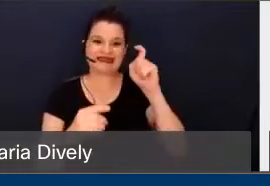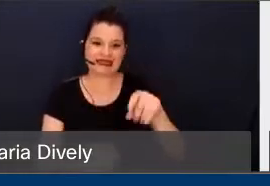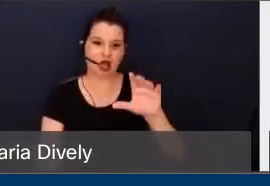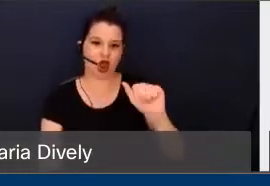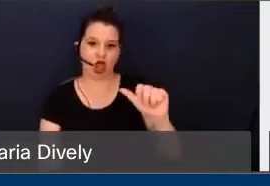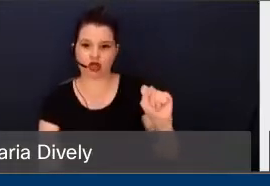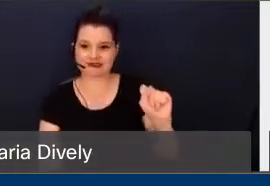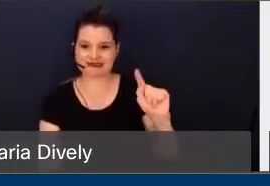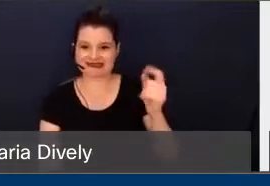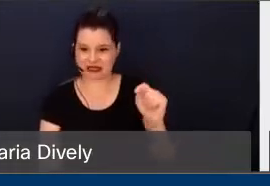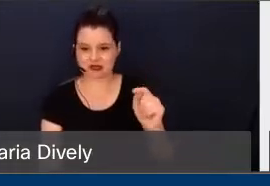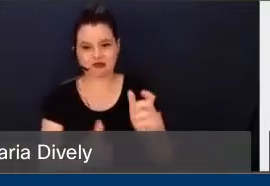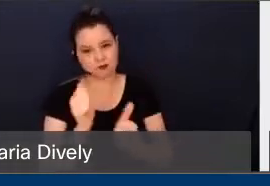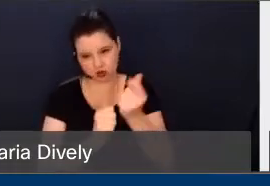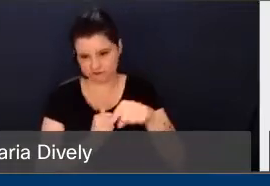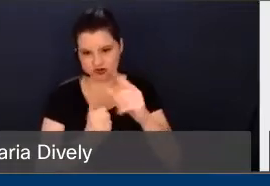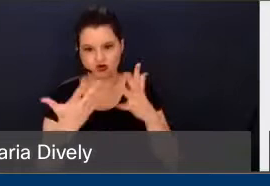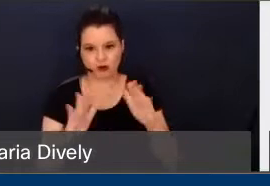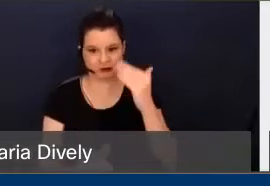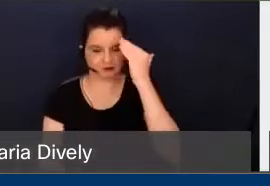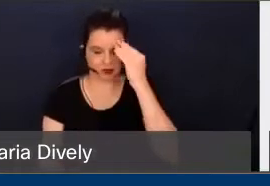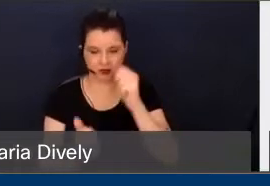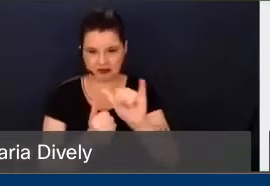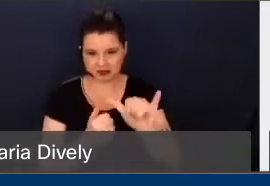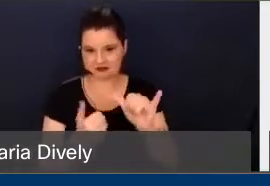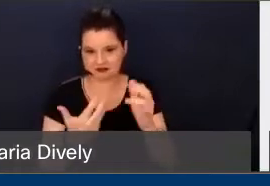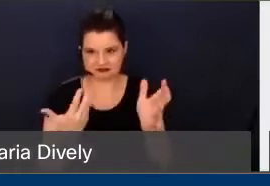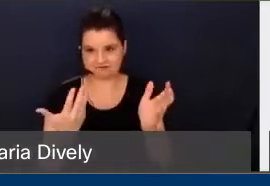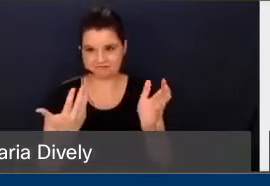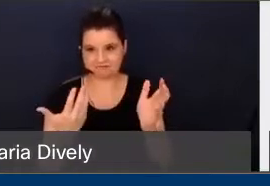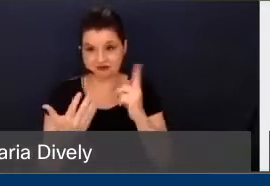Uh, most of you should be familiar with that from word.